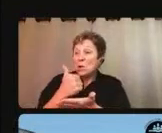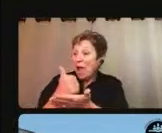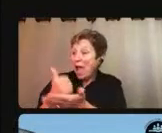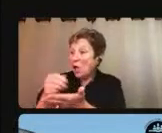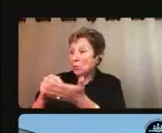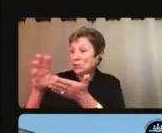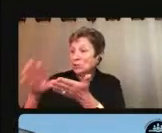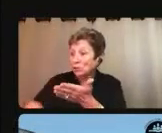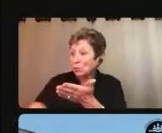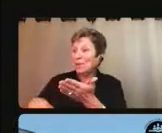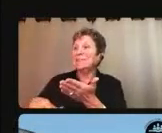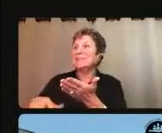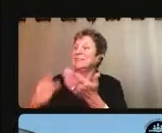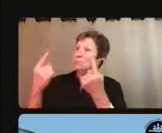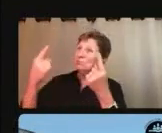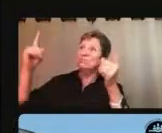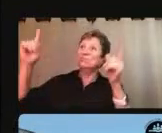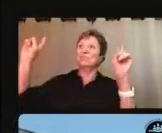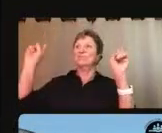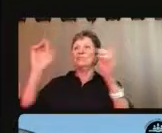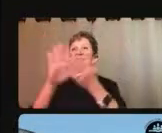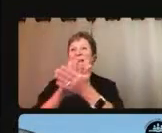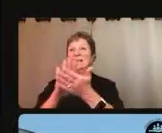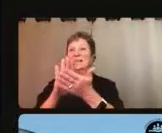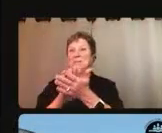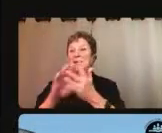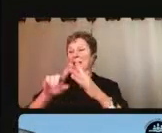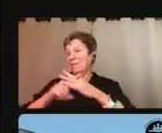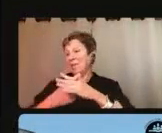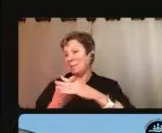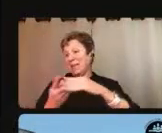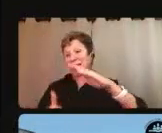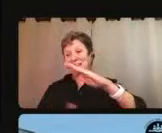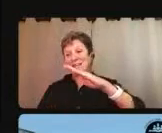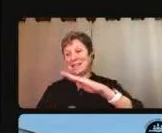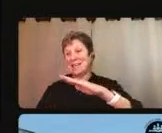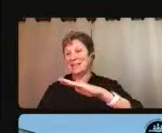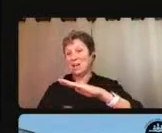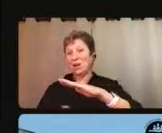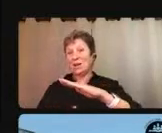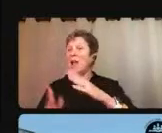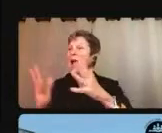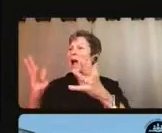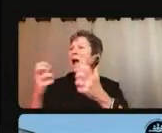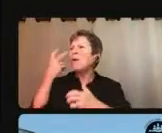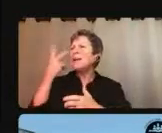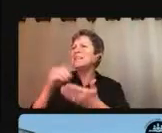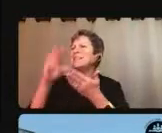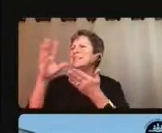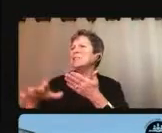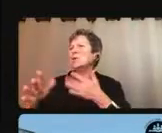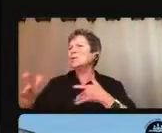LEVEL ACADEMICALLY THERE ARE STEPS TO HELP OR STEPS TO TAKE